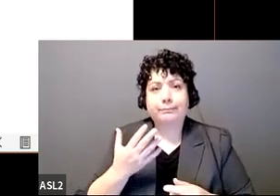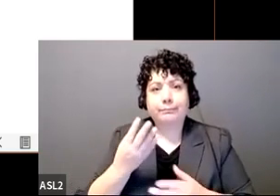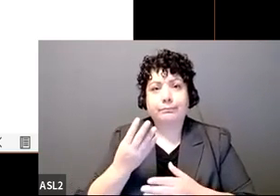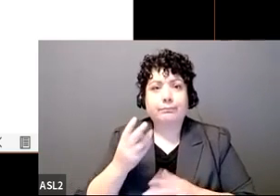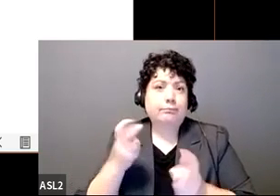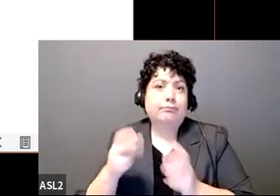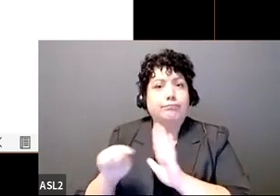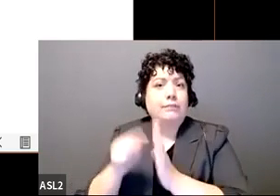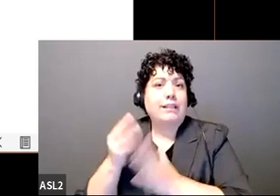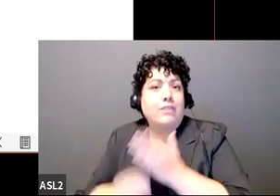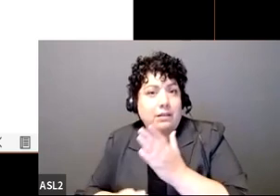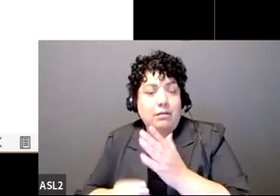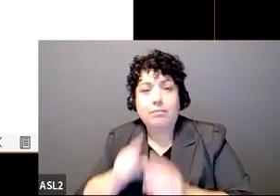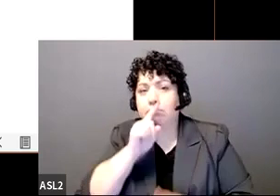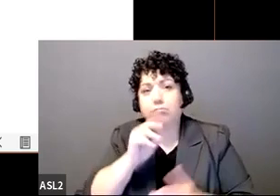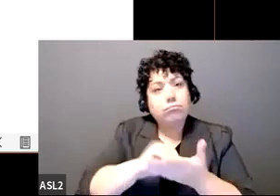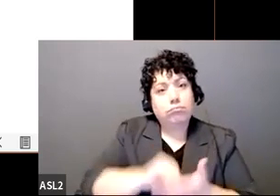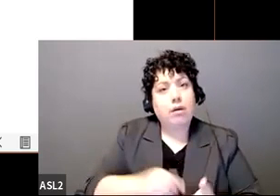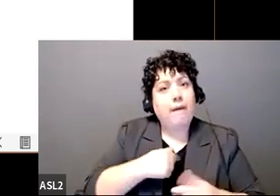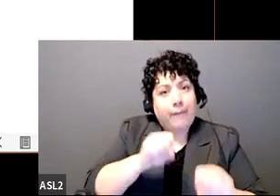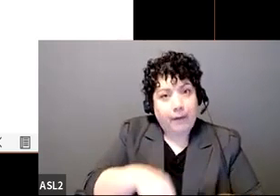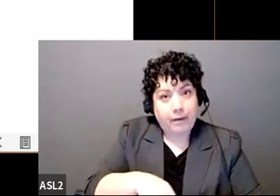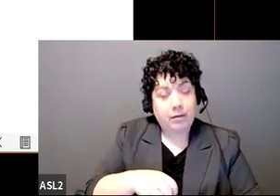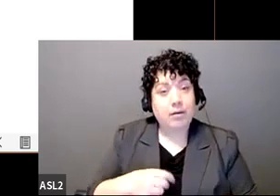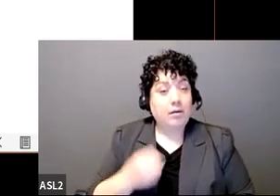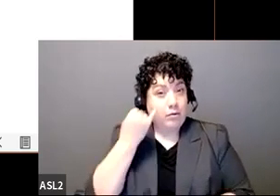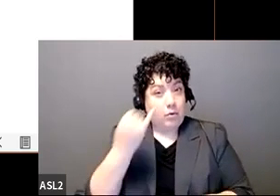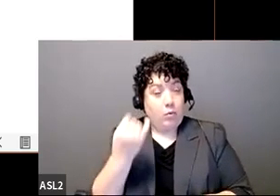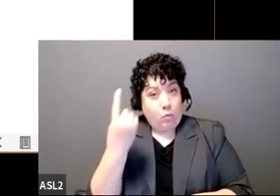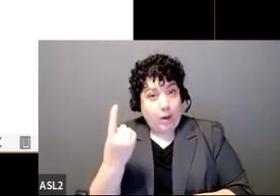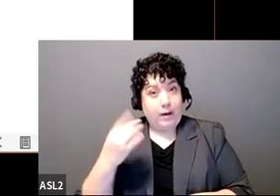some possible solutions are having one application for all programs serving people